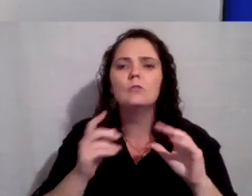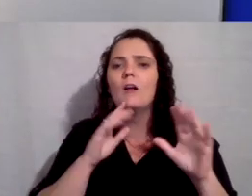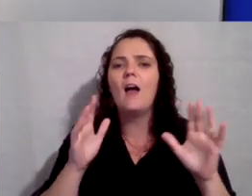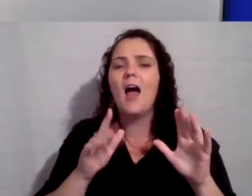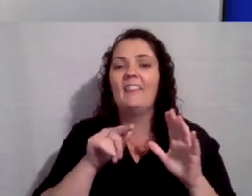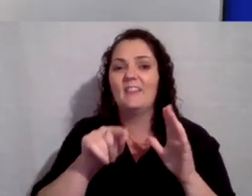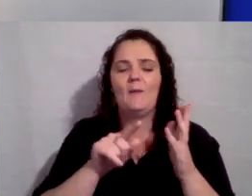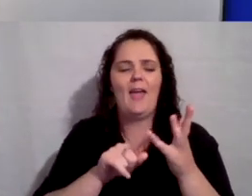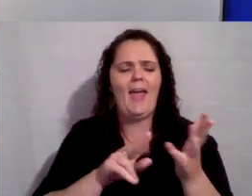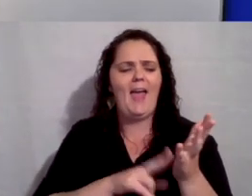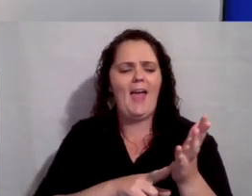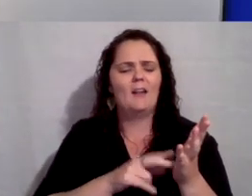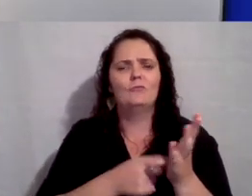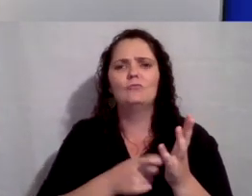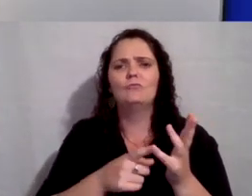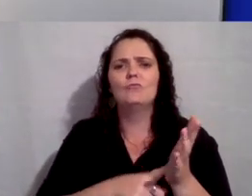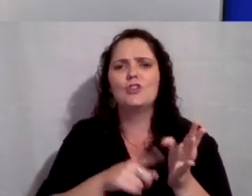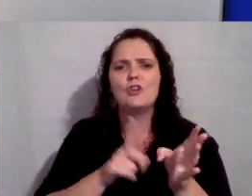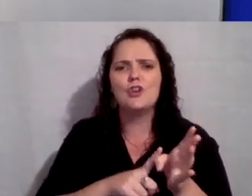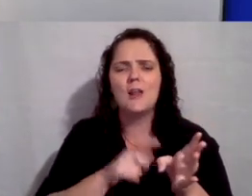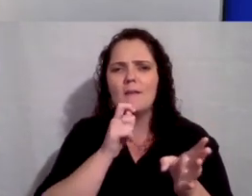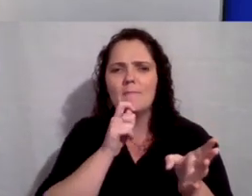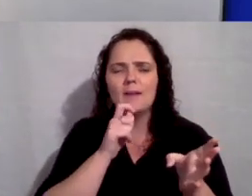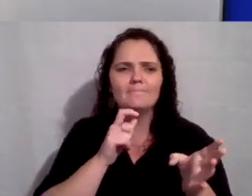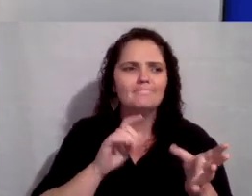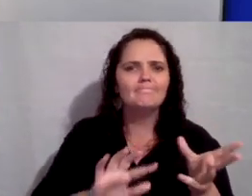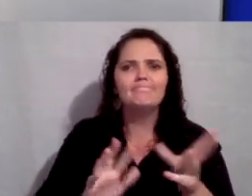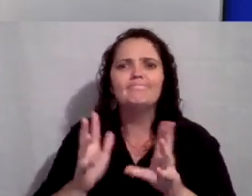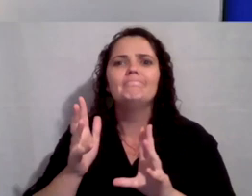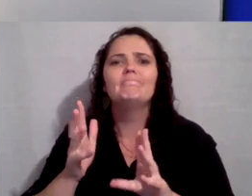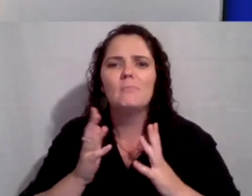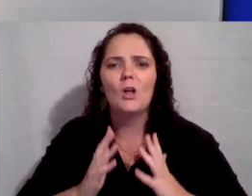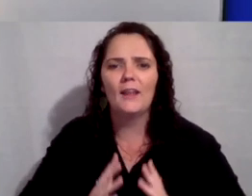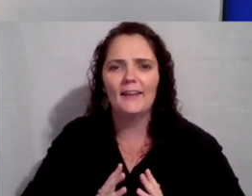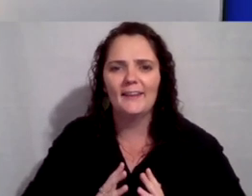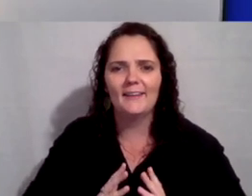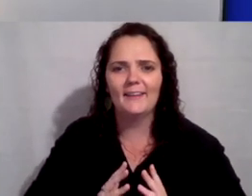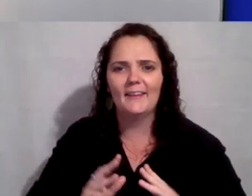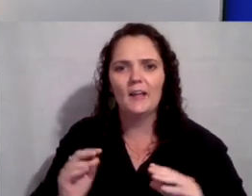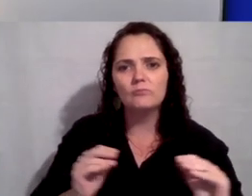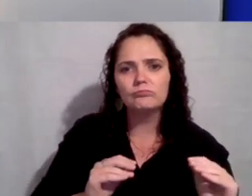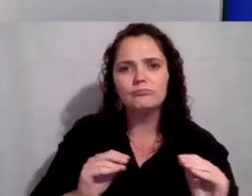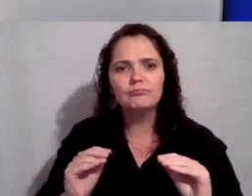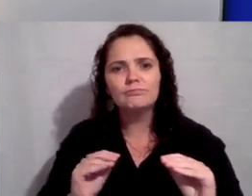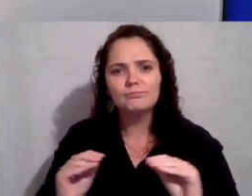of spasmodic and they're changing in time and space and we're going to go through those steps by drawing it and redrawing it.